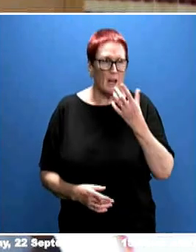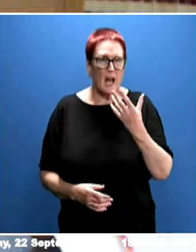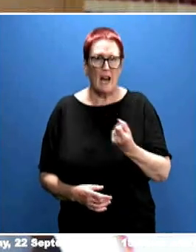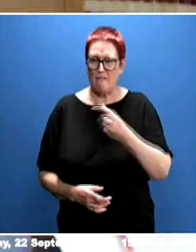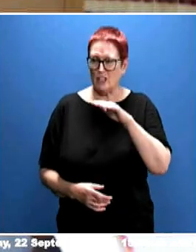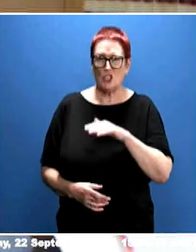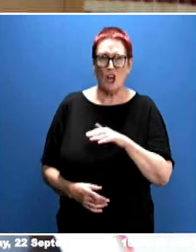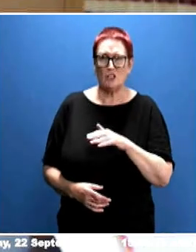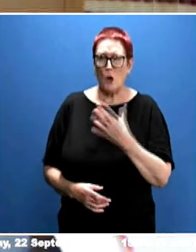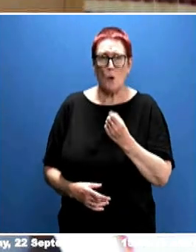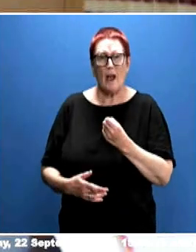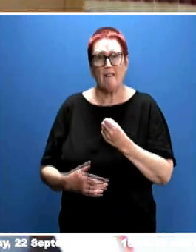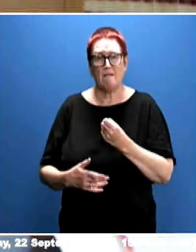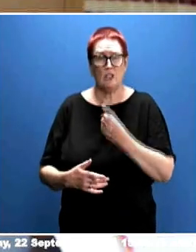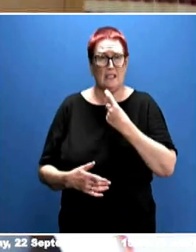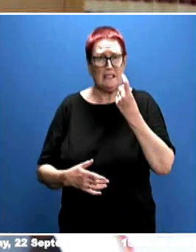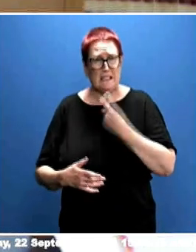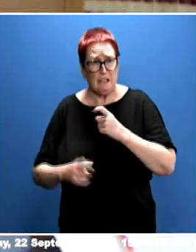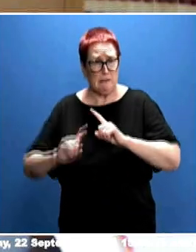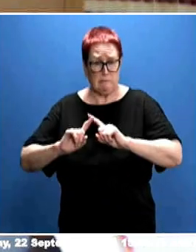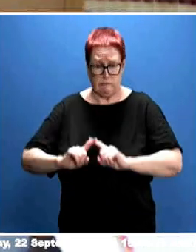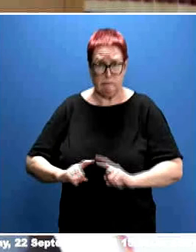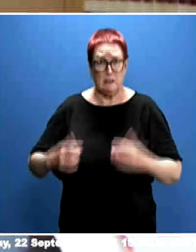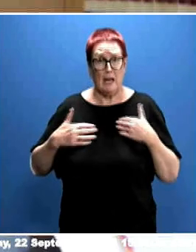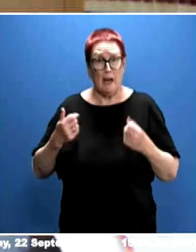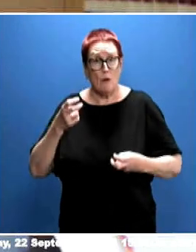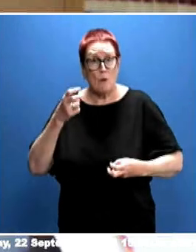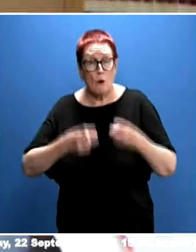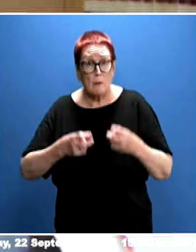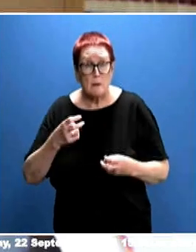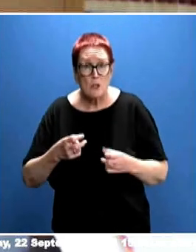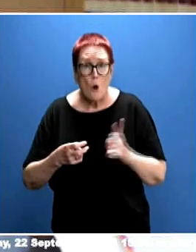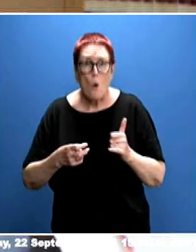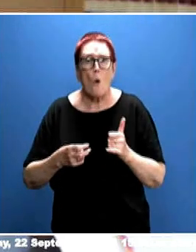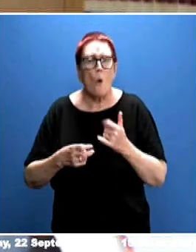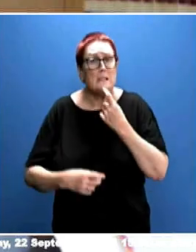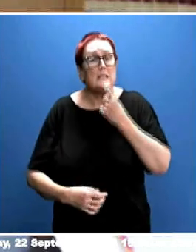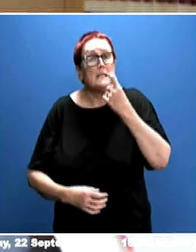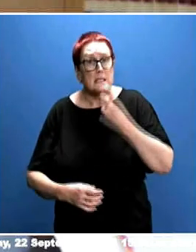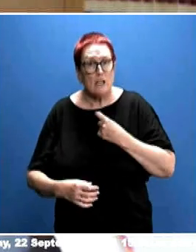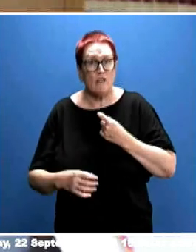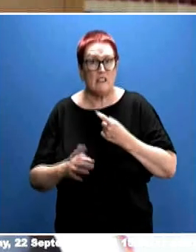levels of health needs, or acute psychiatric needs t hat need mental health services.